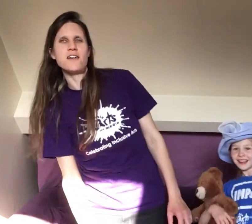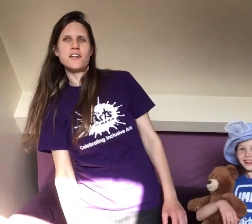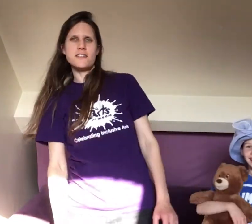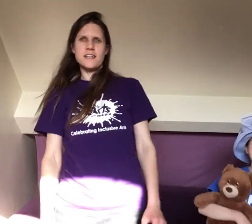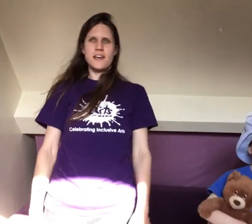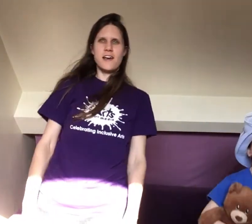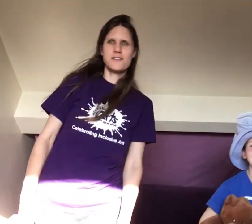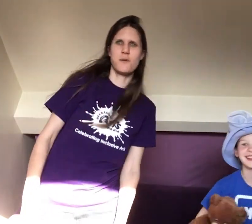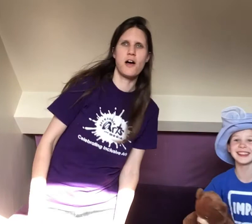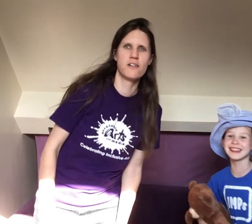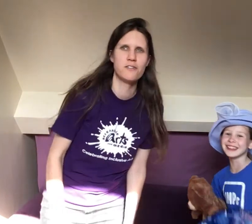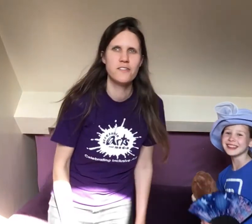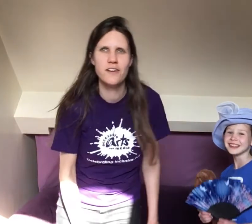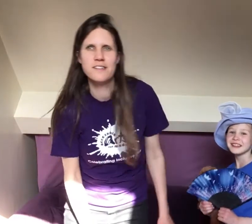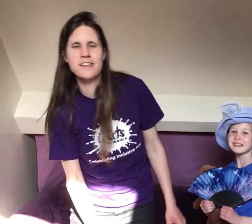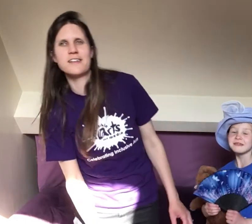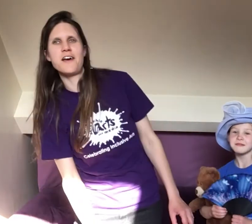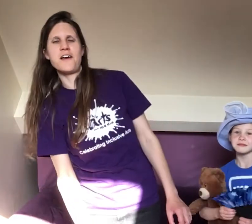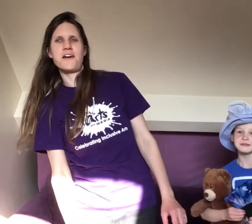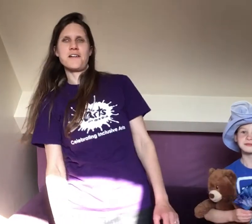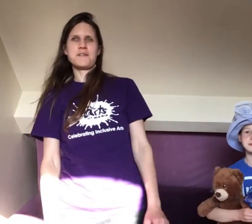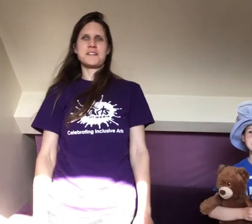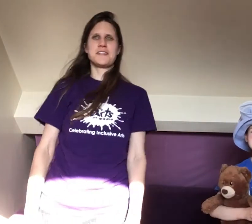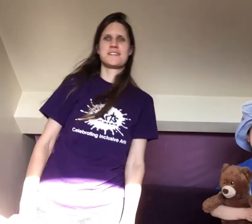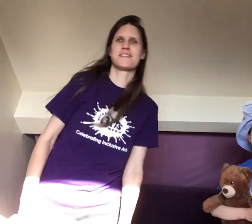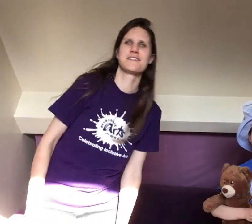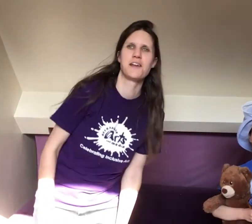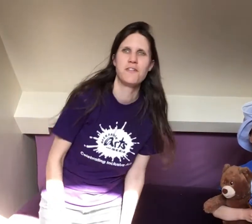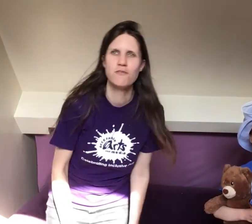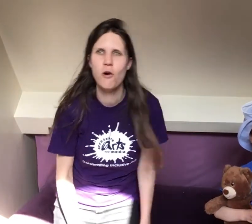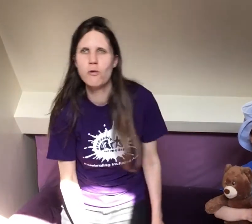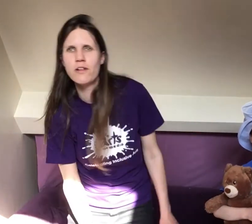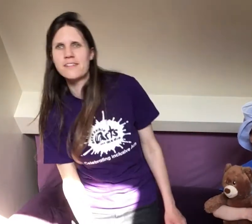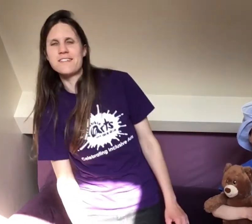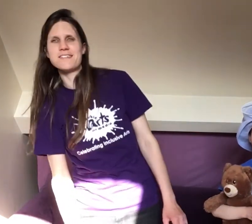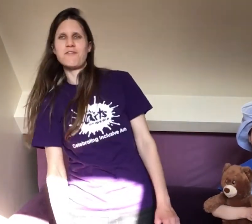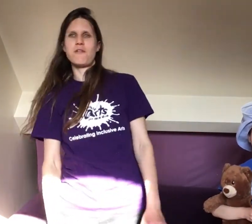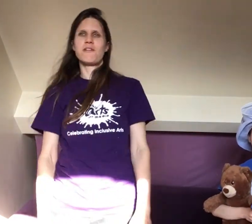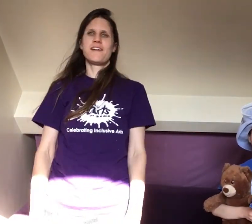our dancing, twirls or our dancing, what’s this? I don’t know… roll. Dancing roll.